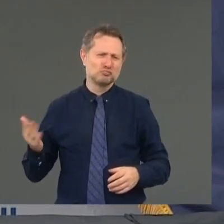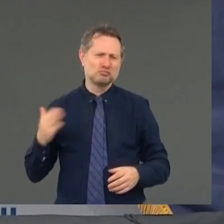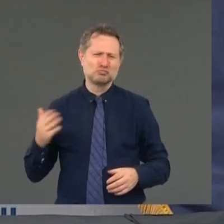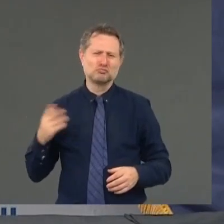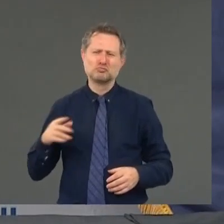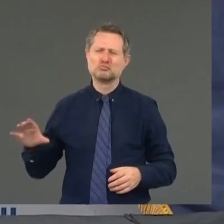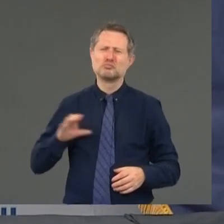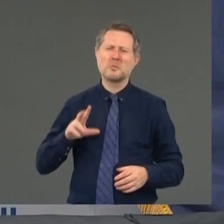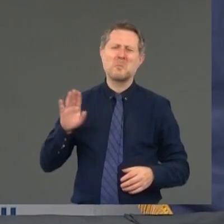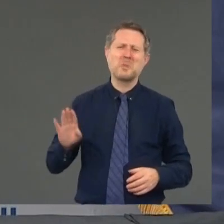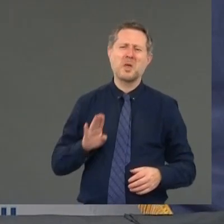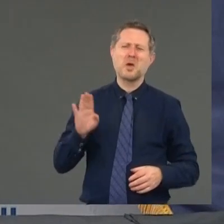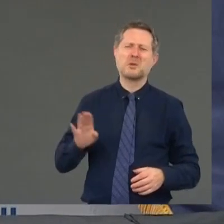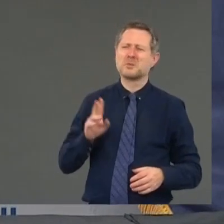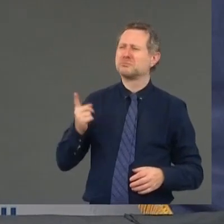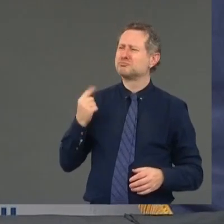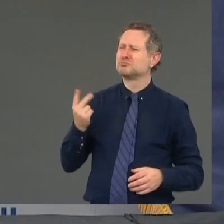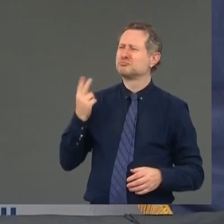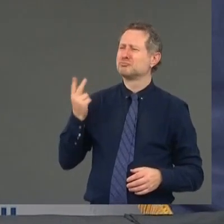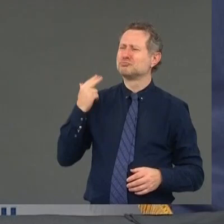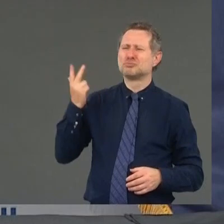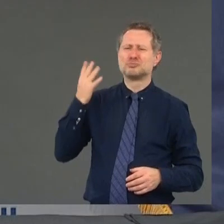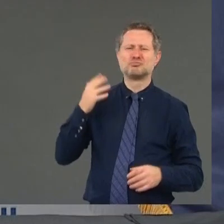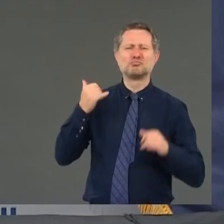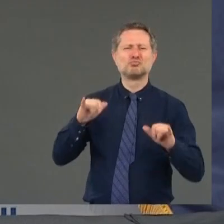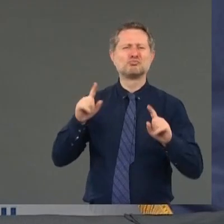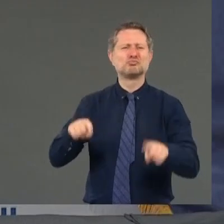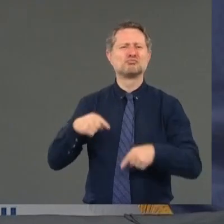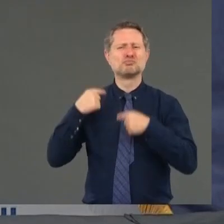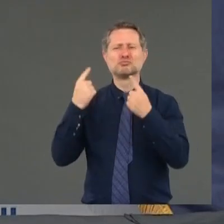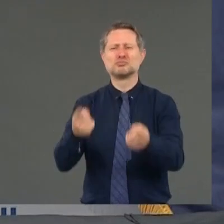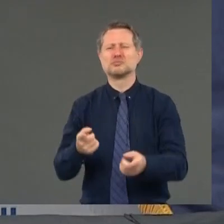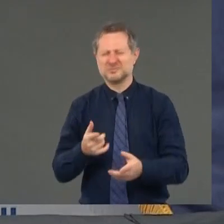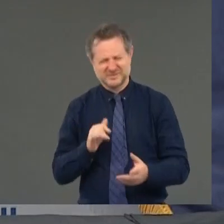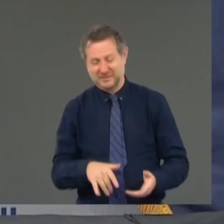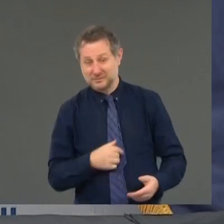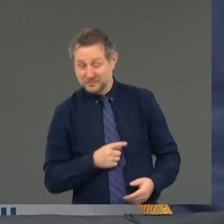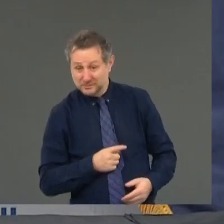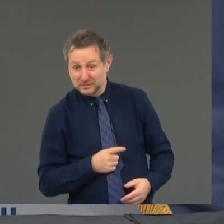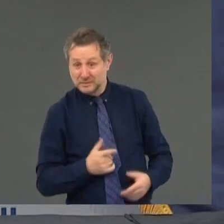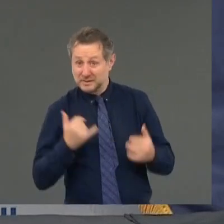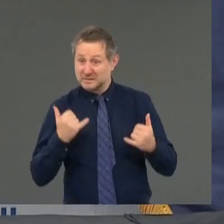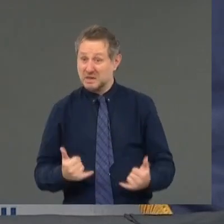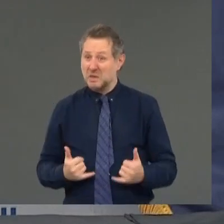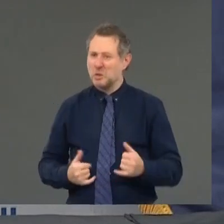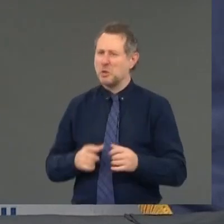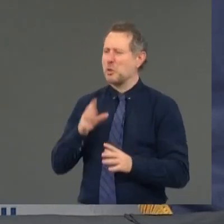JUST FINE TAKING THAT BAILOUT